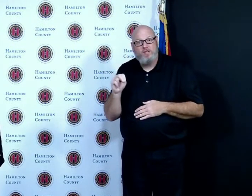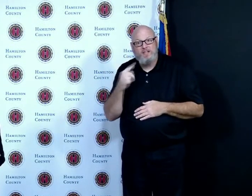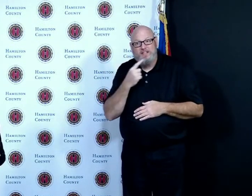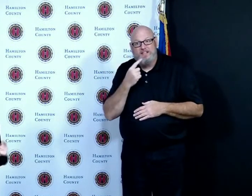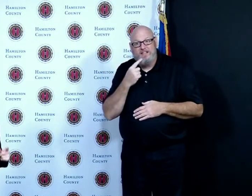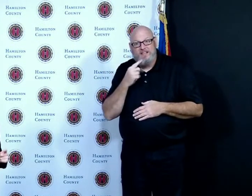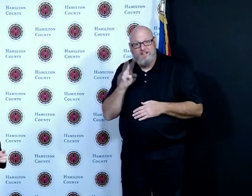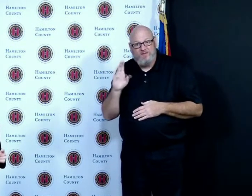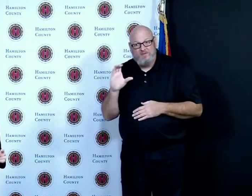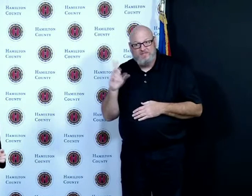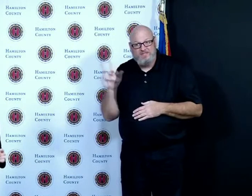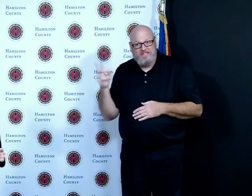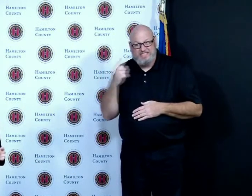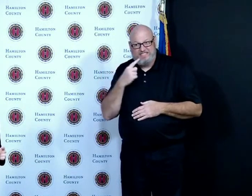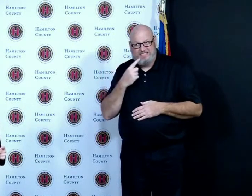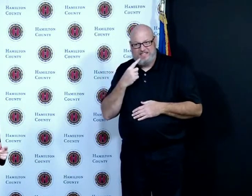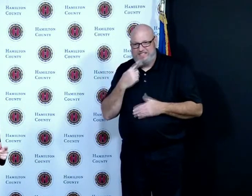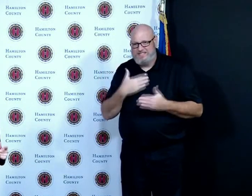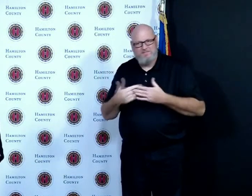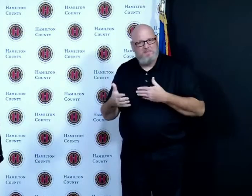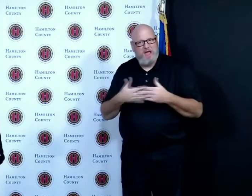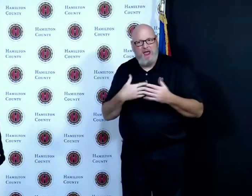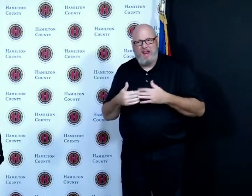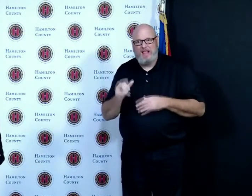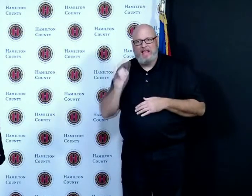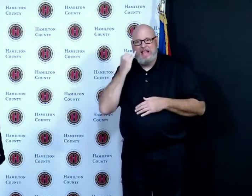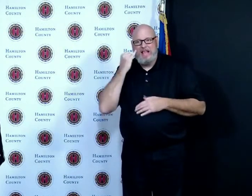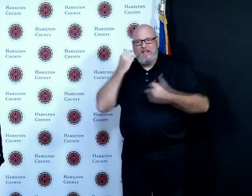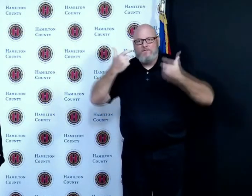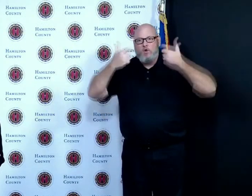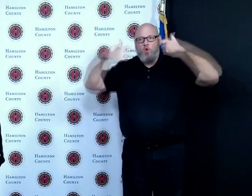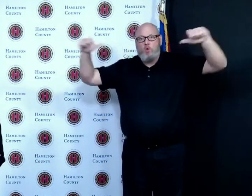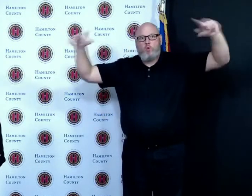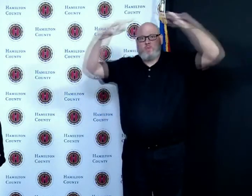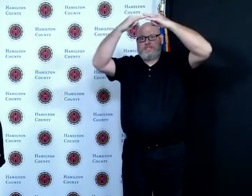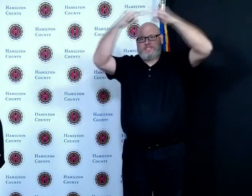to get an appointment and nobody can not nobody but people are having some trouble doing that